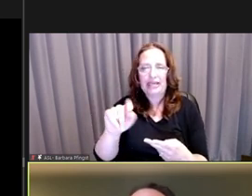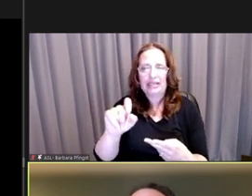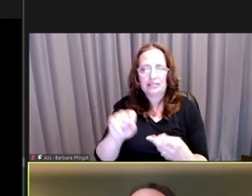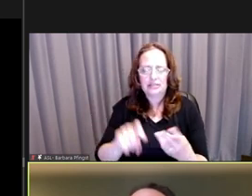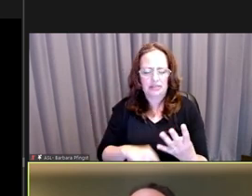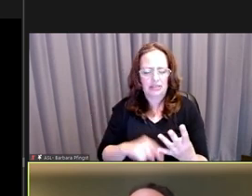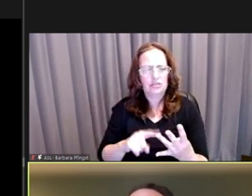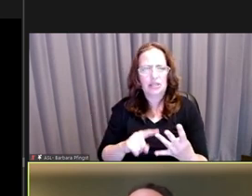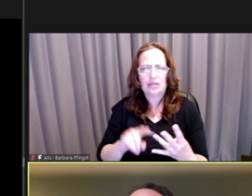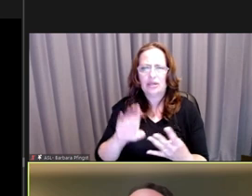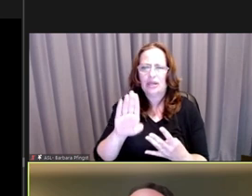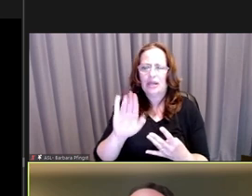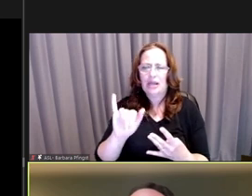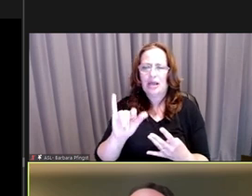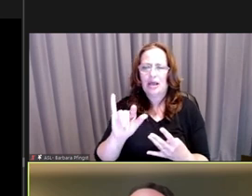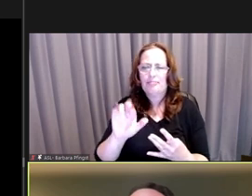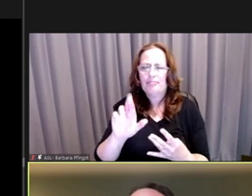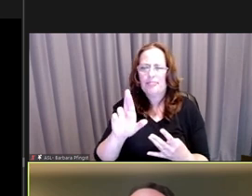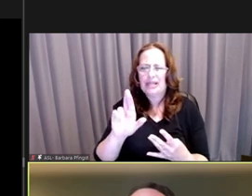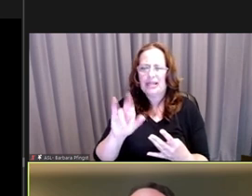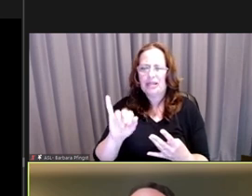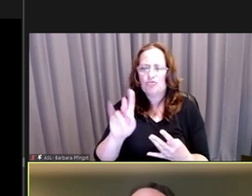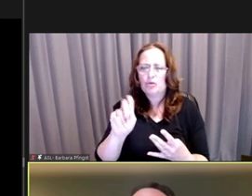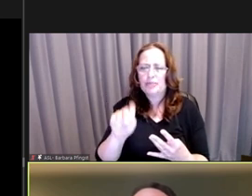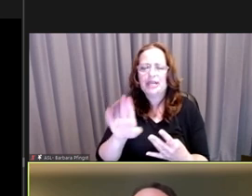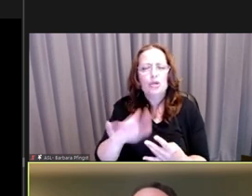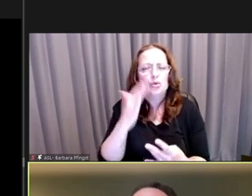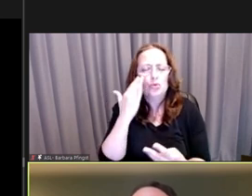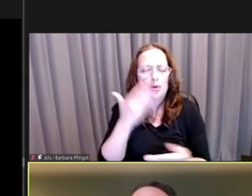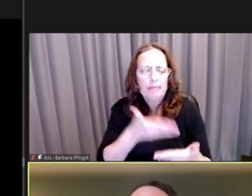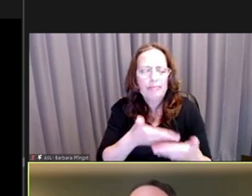jaundice experience of a couple of days that a child might have and might require some blue